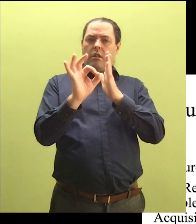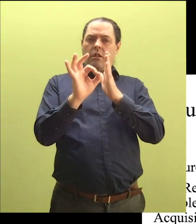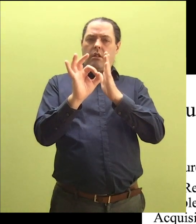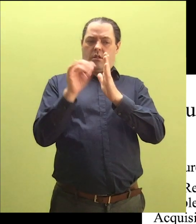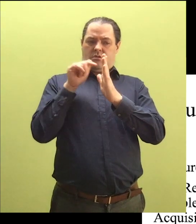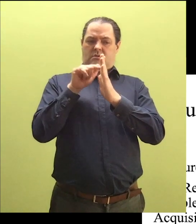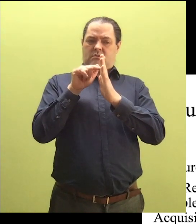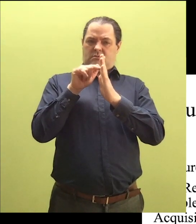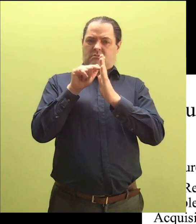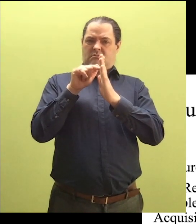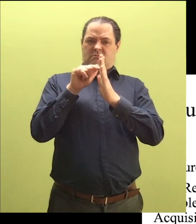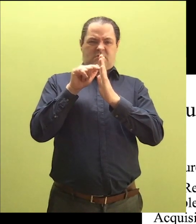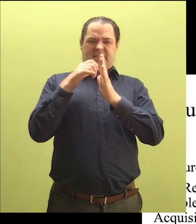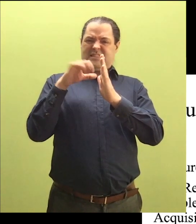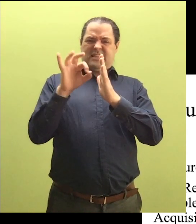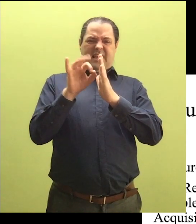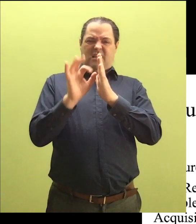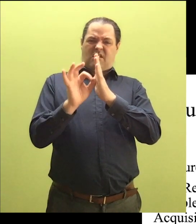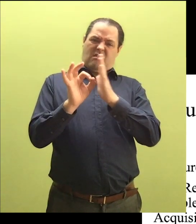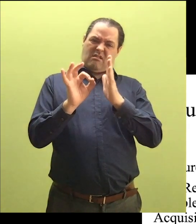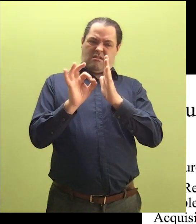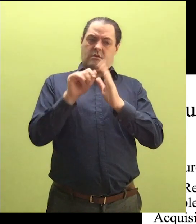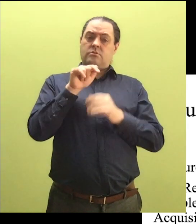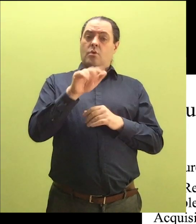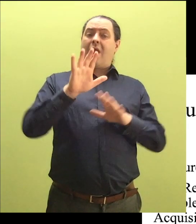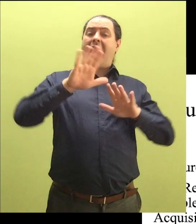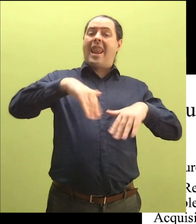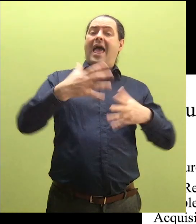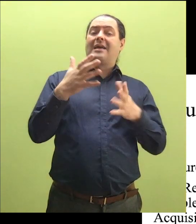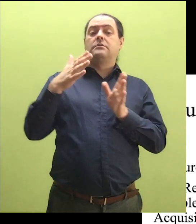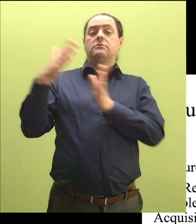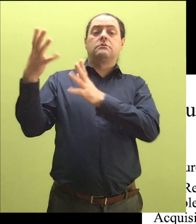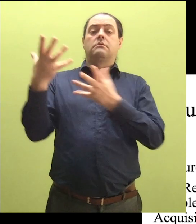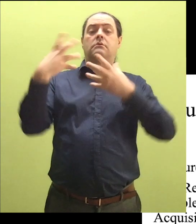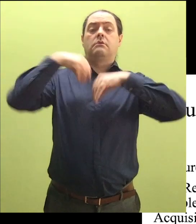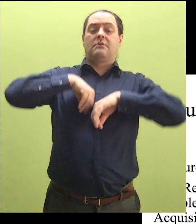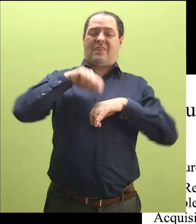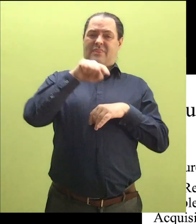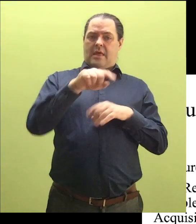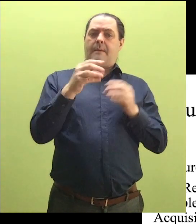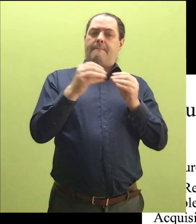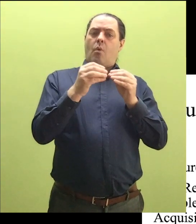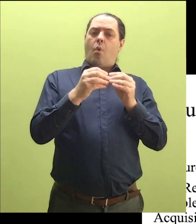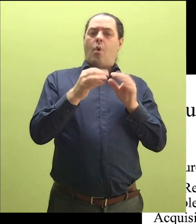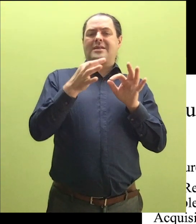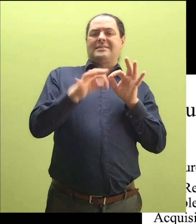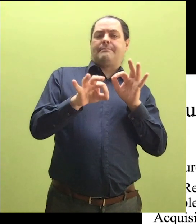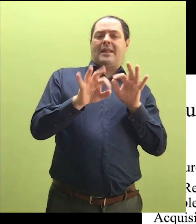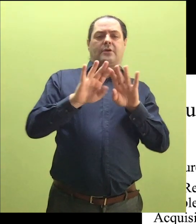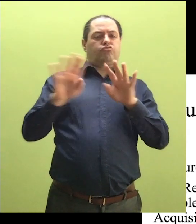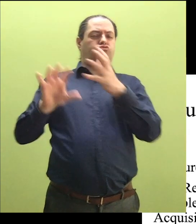acquisition group produces more simplex closes than complex clauses for the causative stimuli, and the difference in